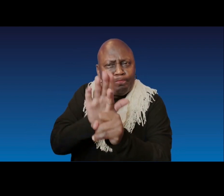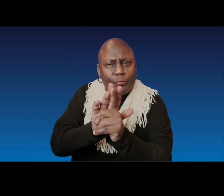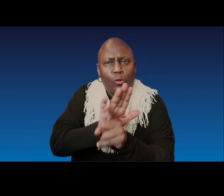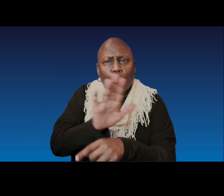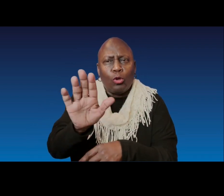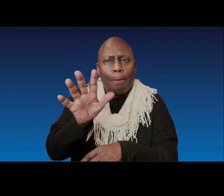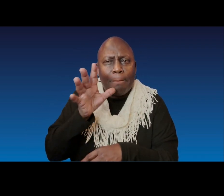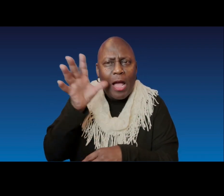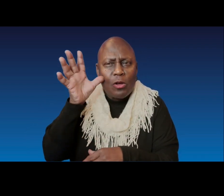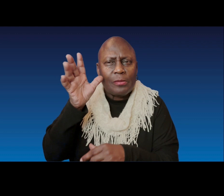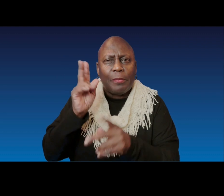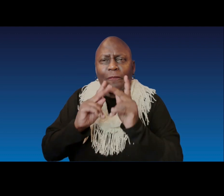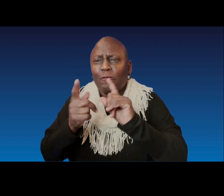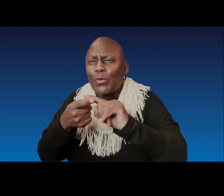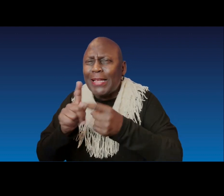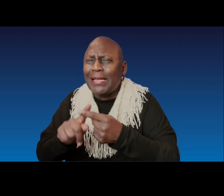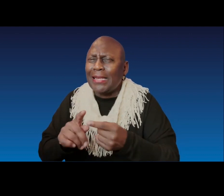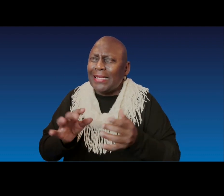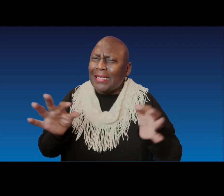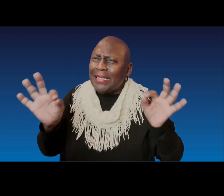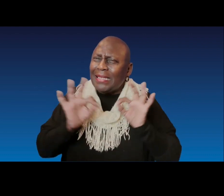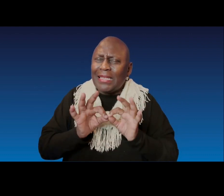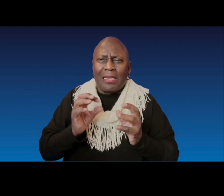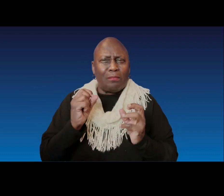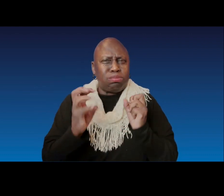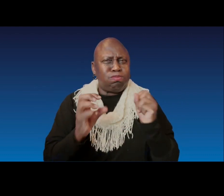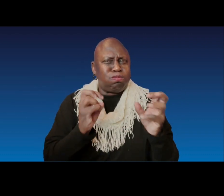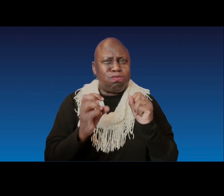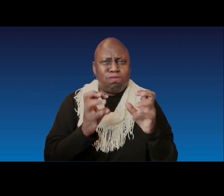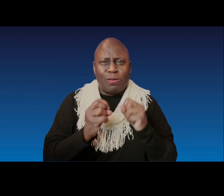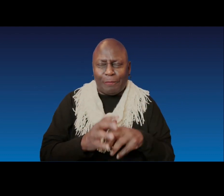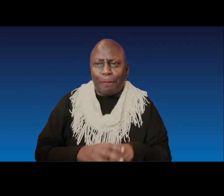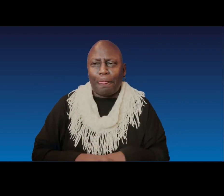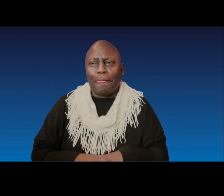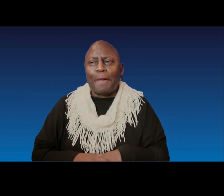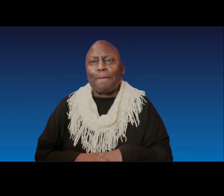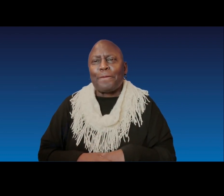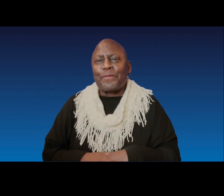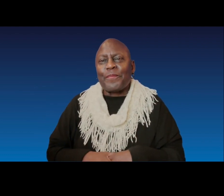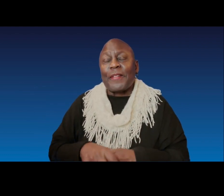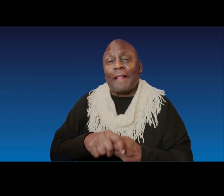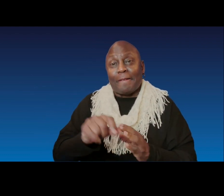was higher in language, reading and writing. Plus, he had incidental hearing.